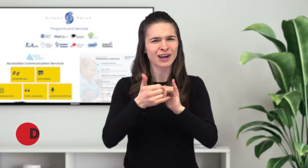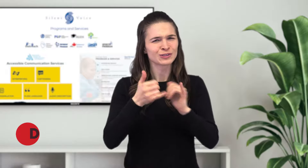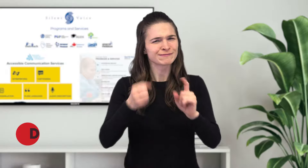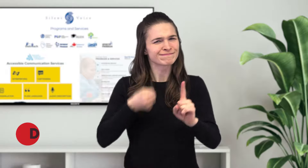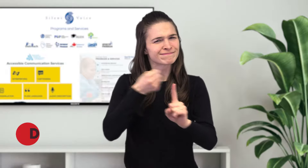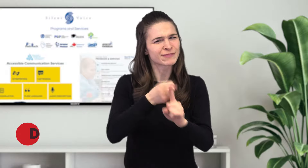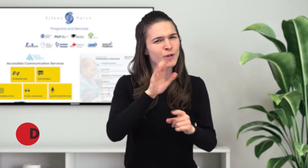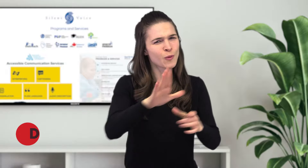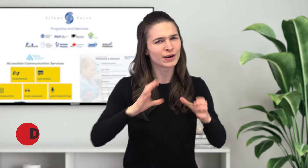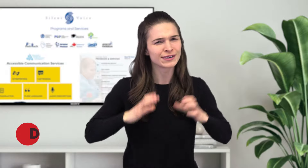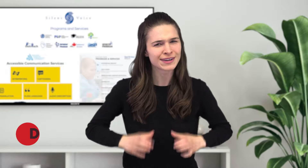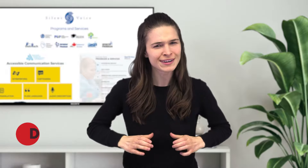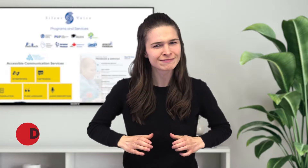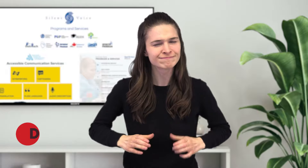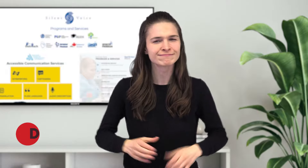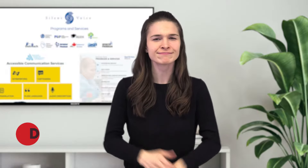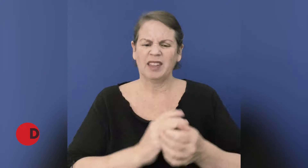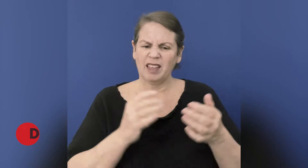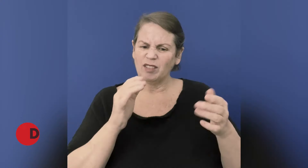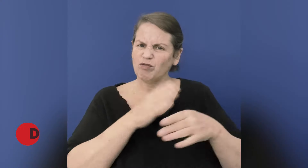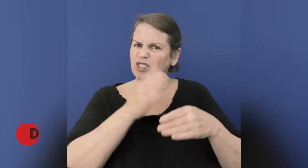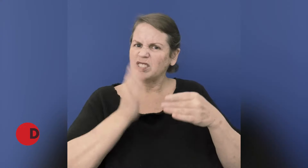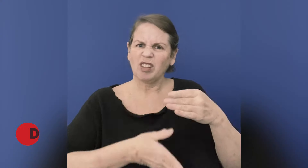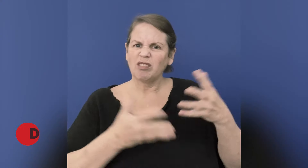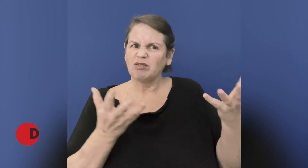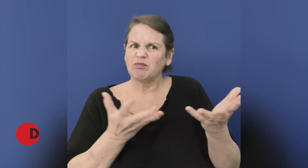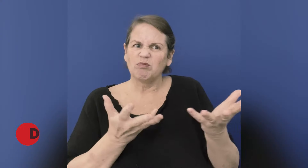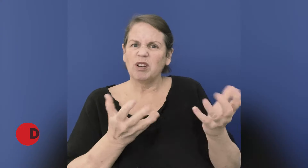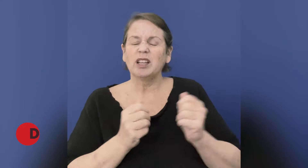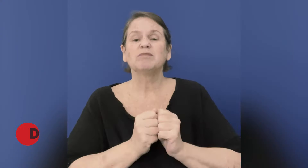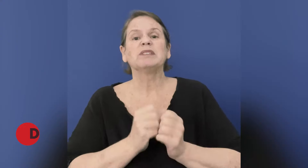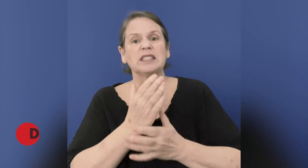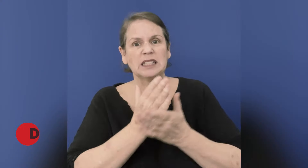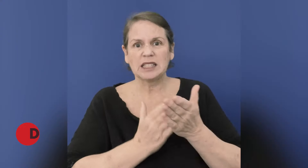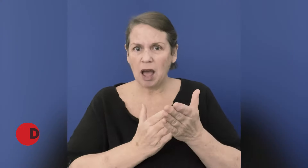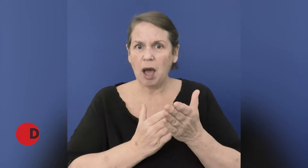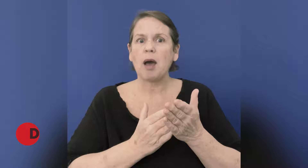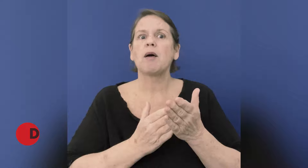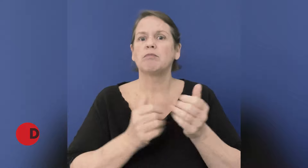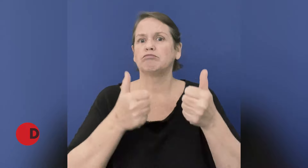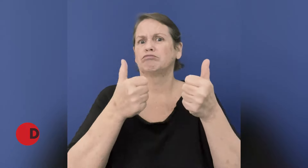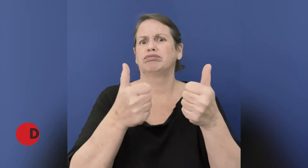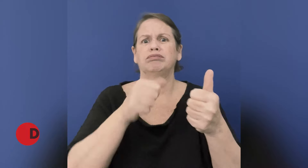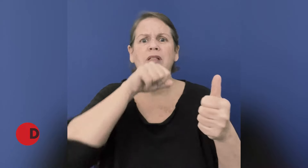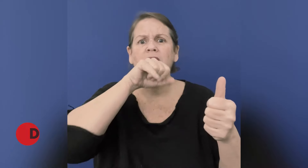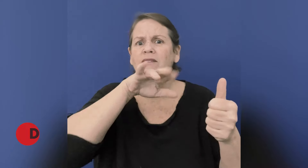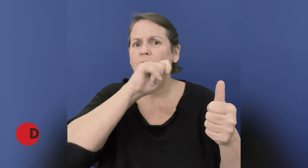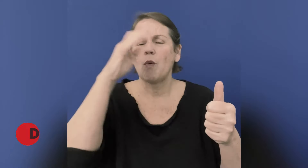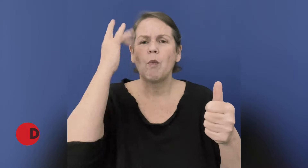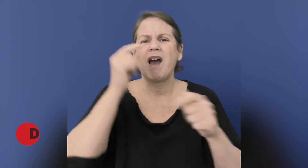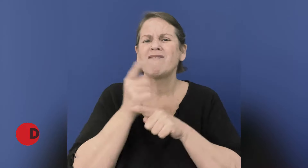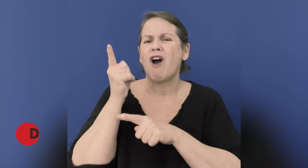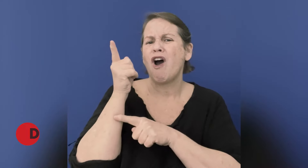online impact your clients? Results of switching services from in-person to online have been positive,